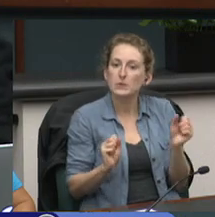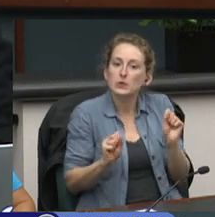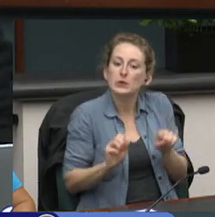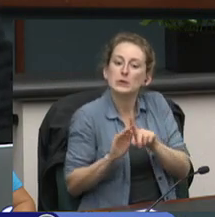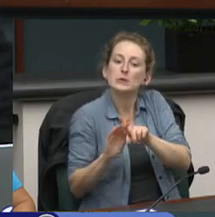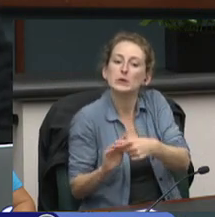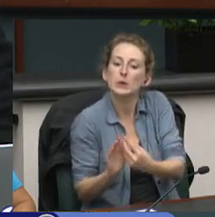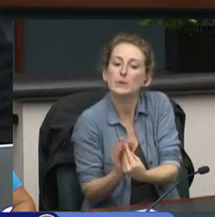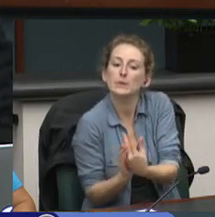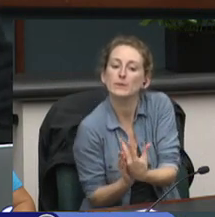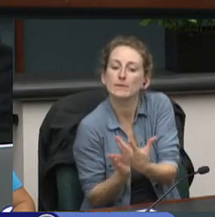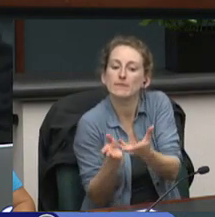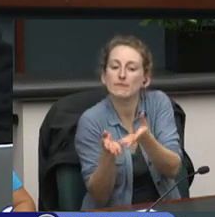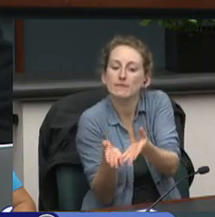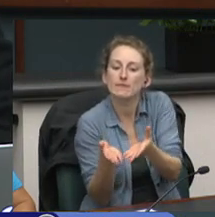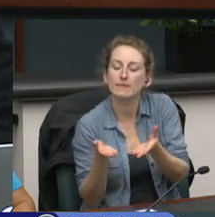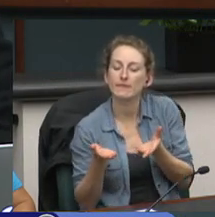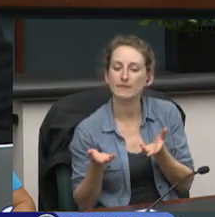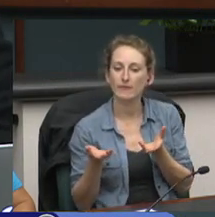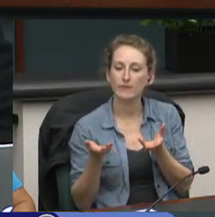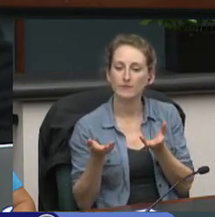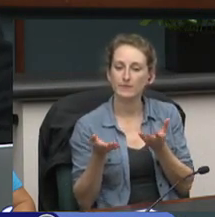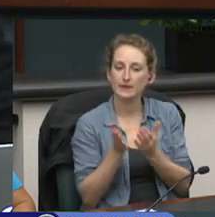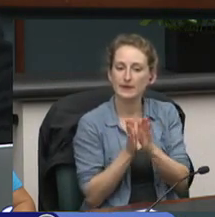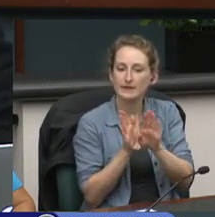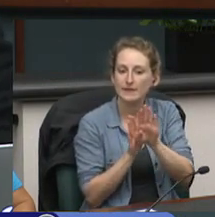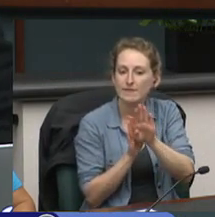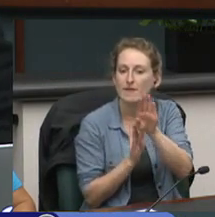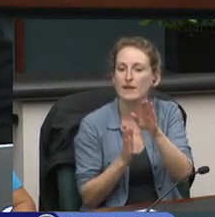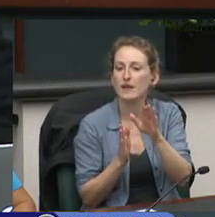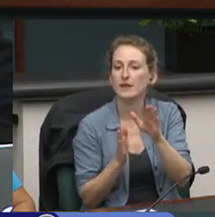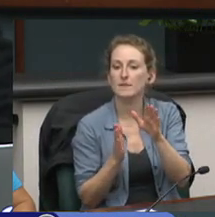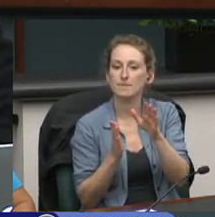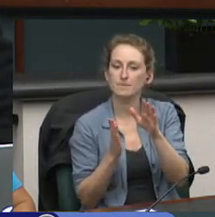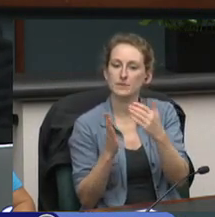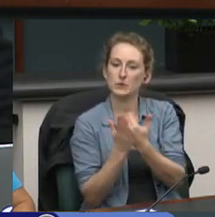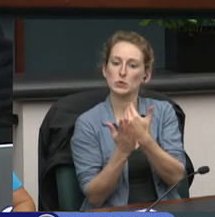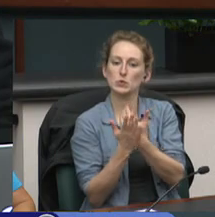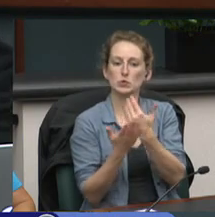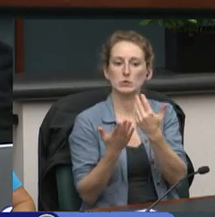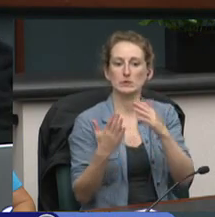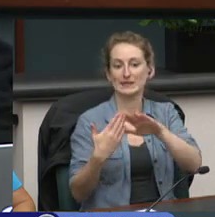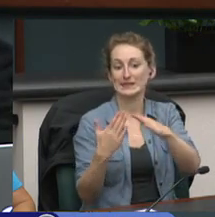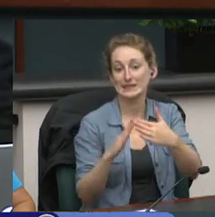up with the need to develop some new city building or frankly a county